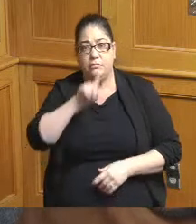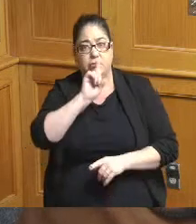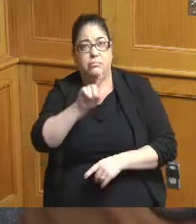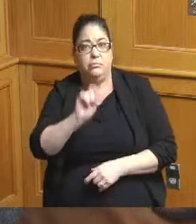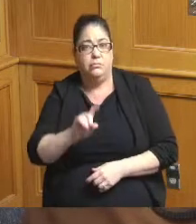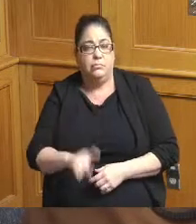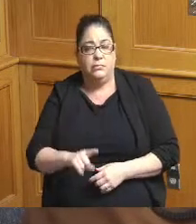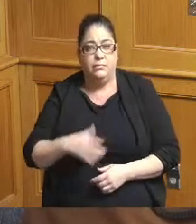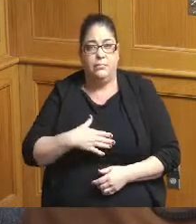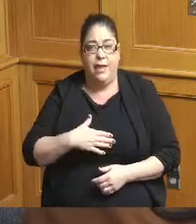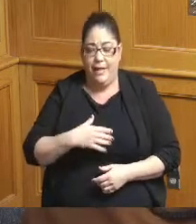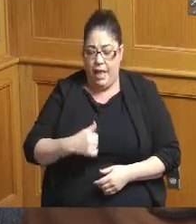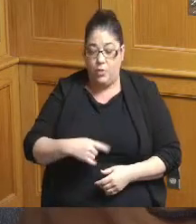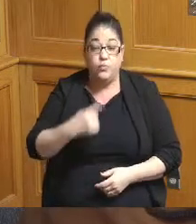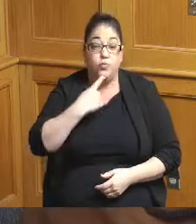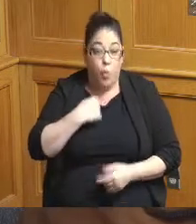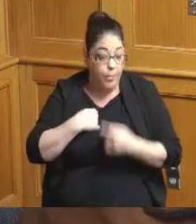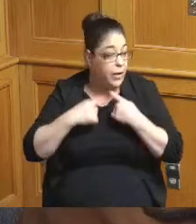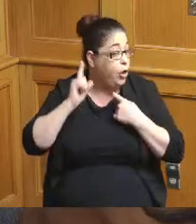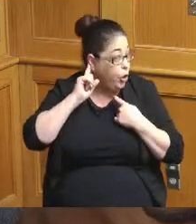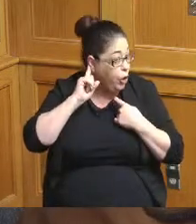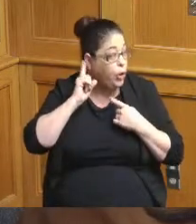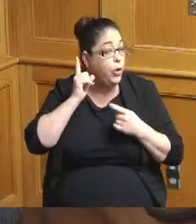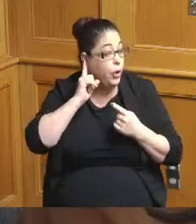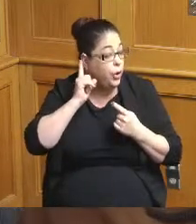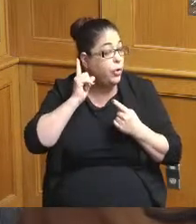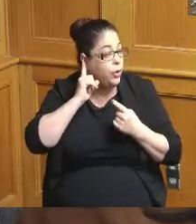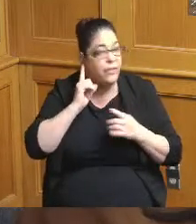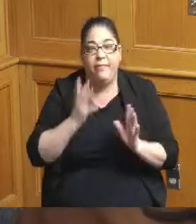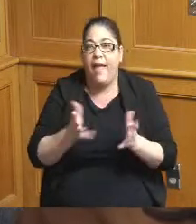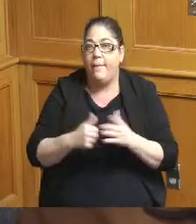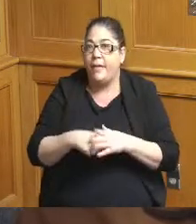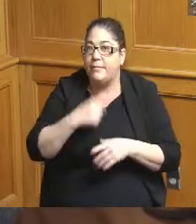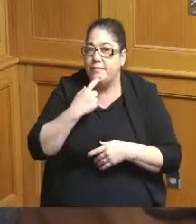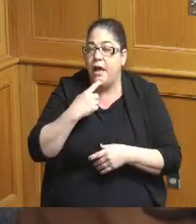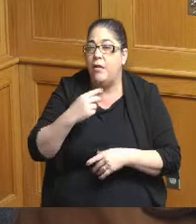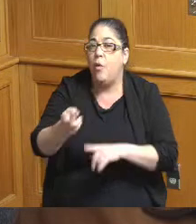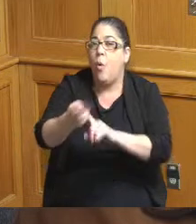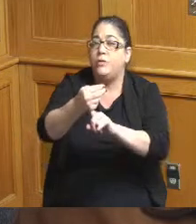didn't see anything on writing or in the packet you sent us that these Hotel people said they